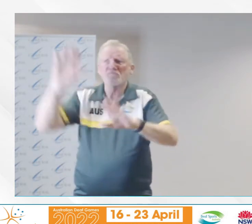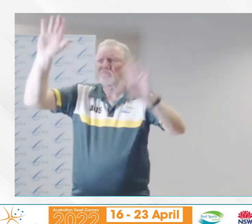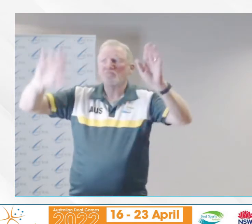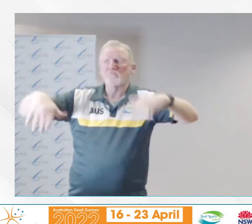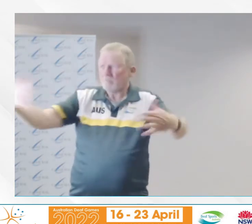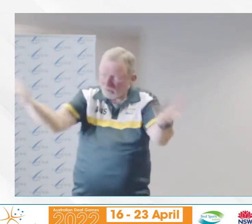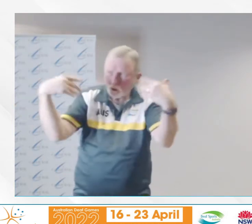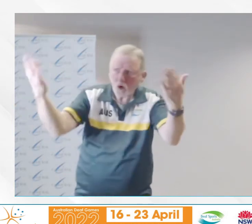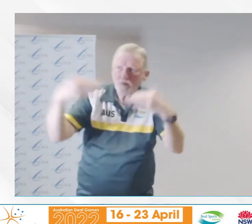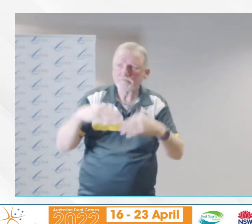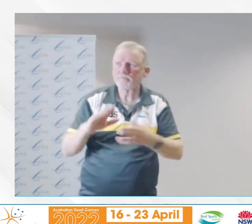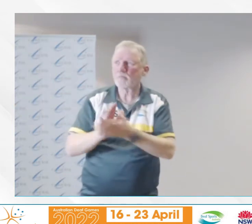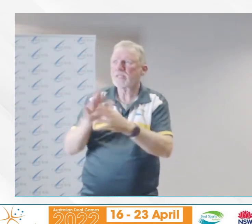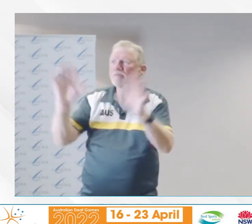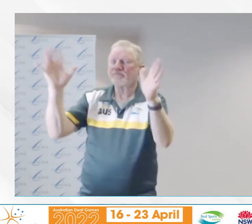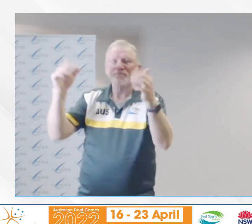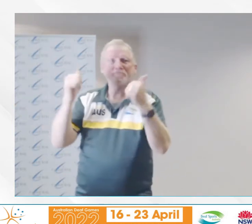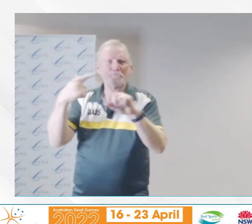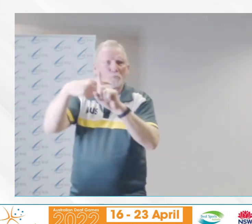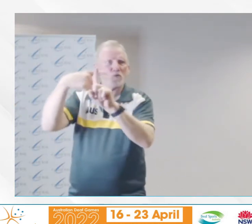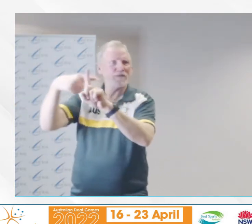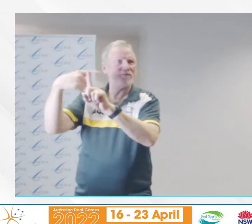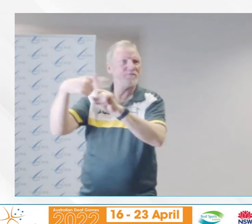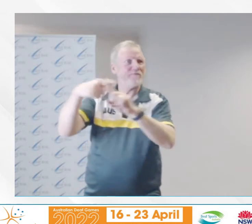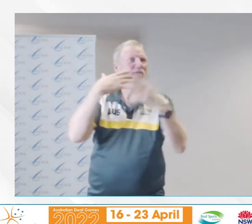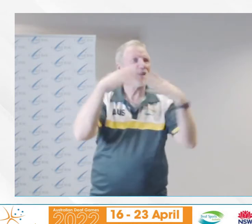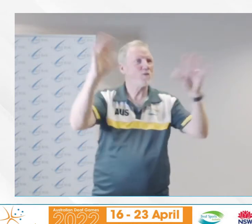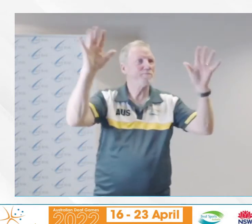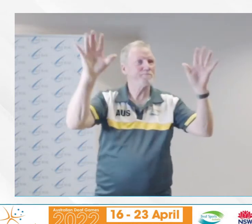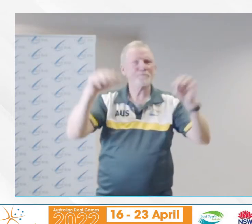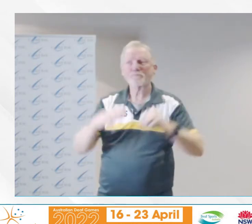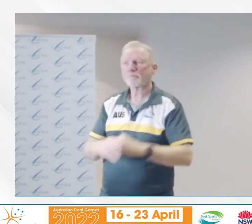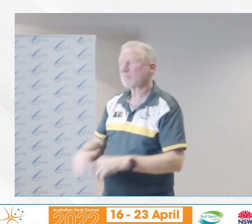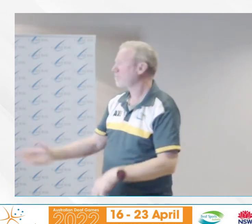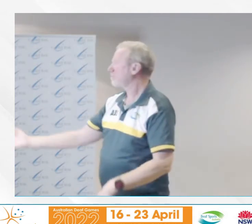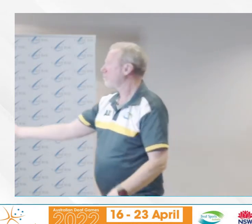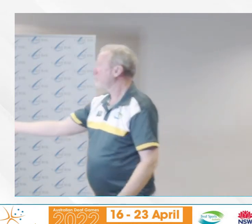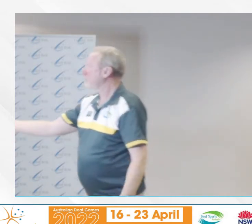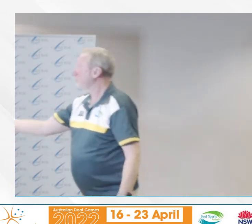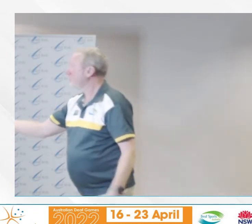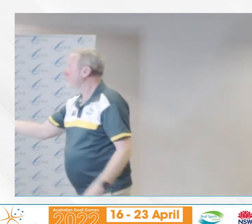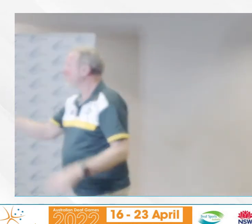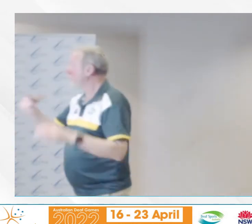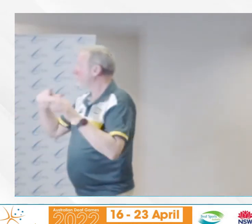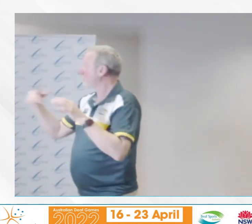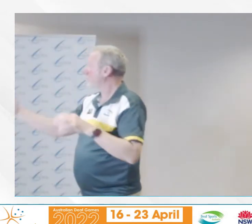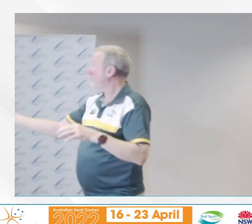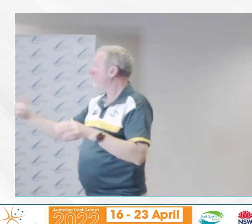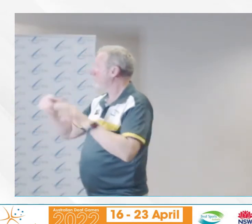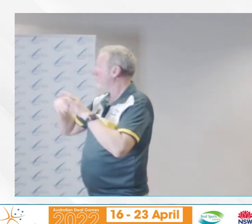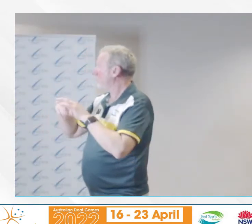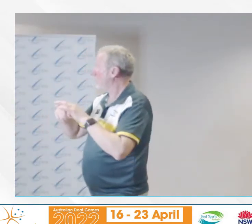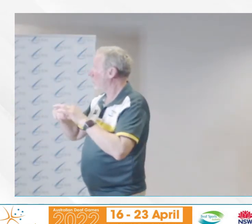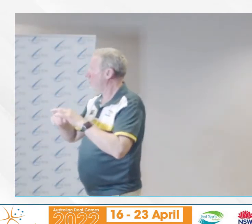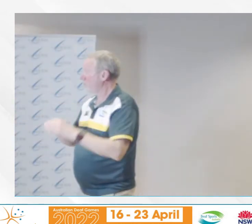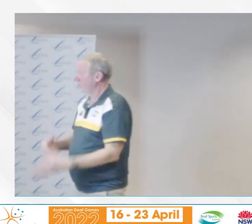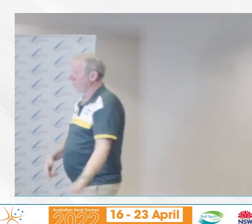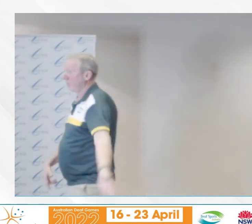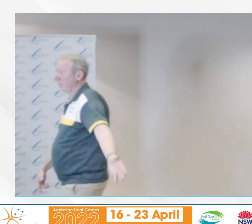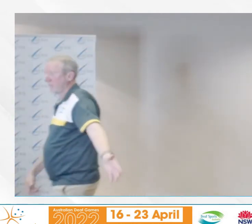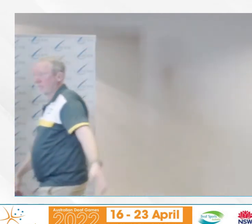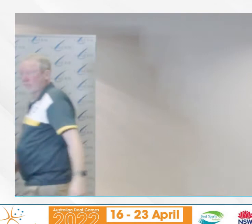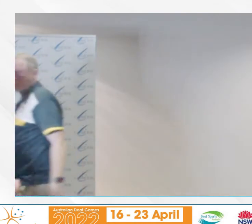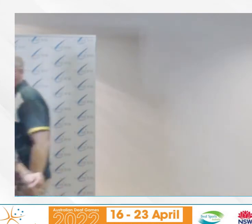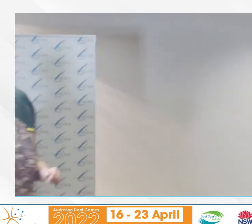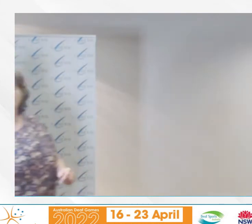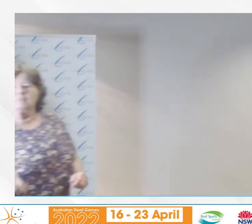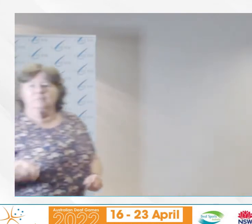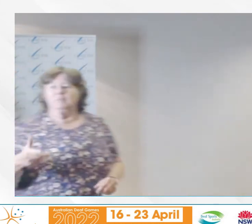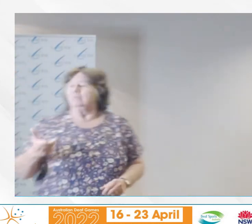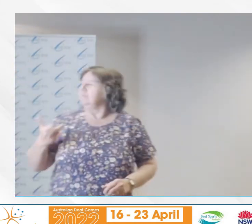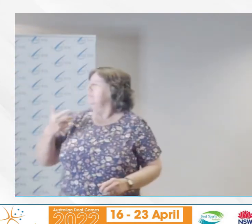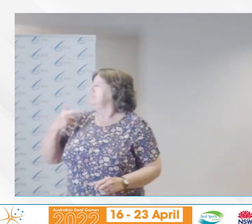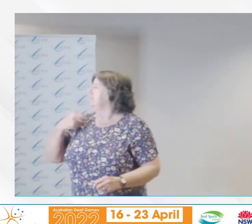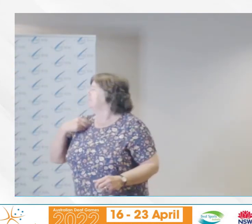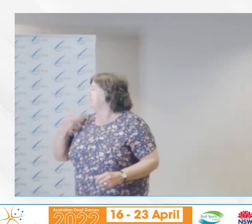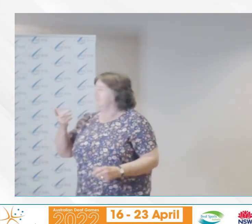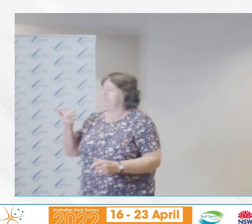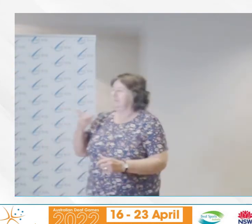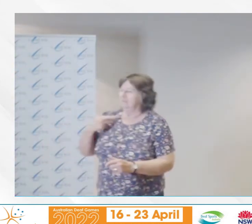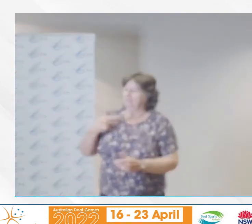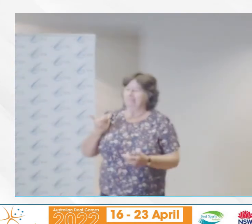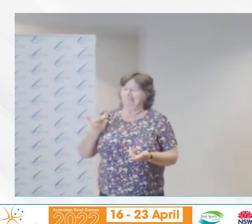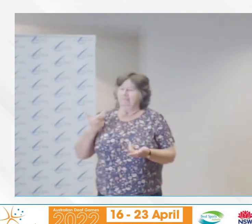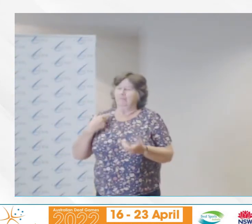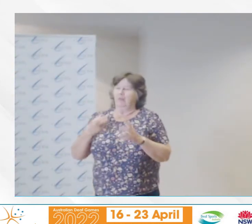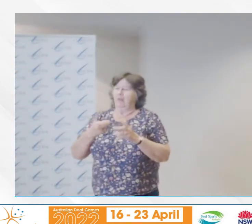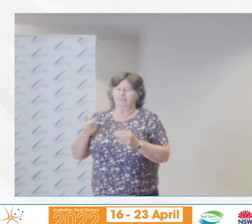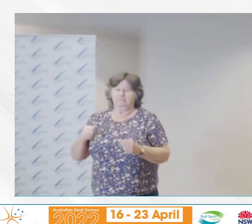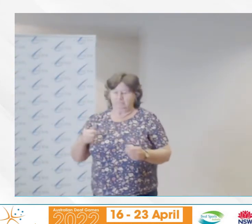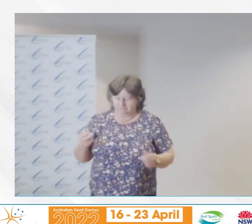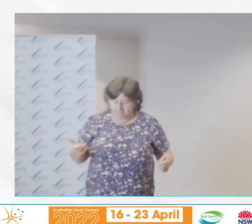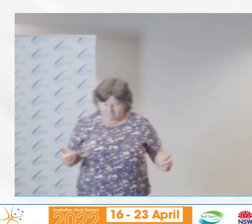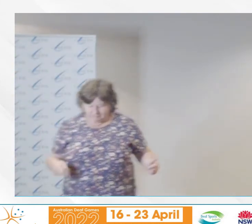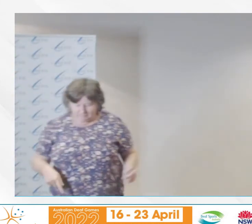for just a little job for a couple of hours that would be really aggressive so thank you very much